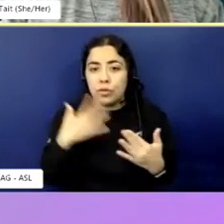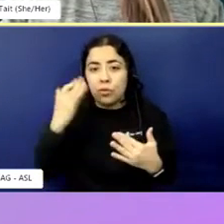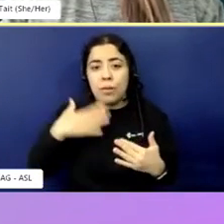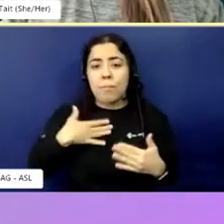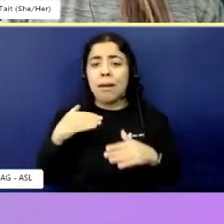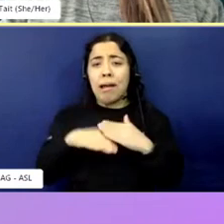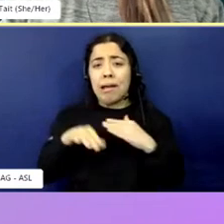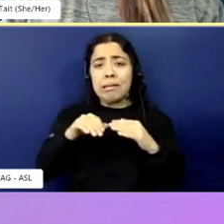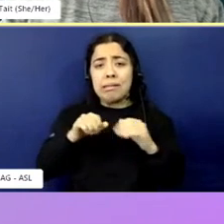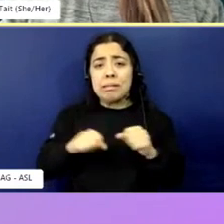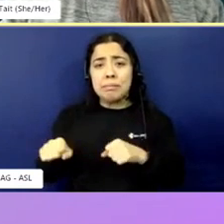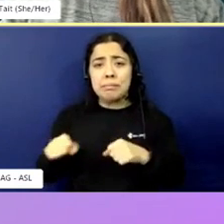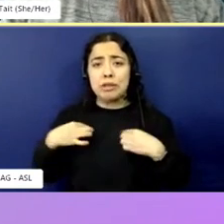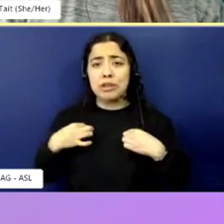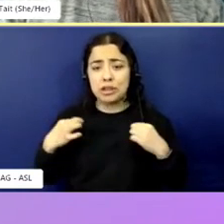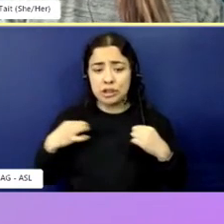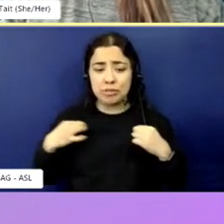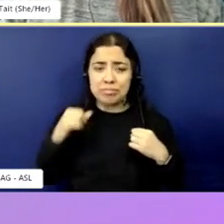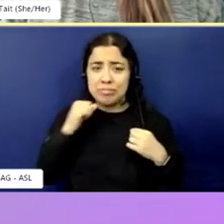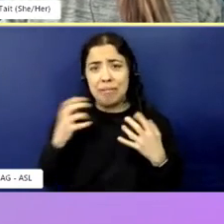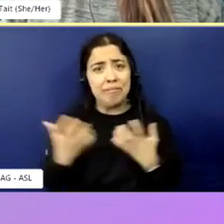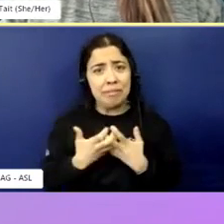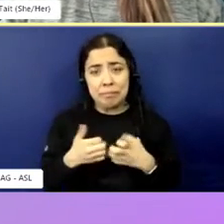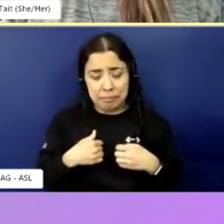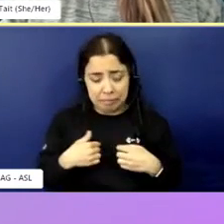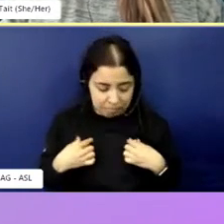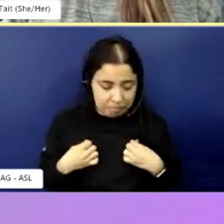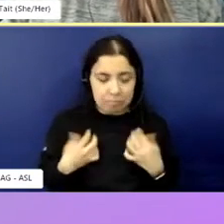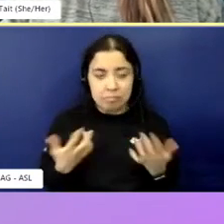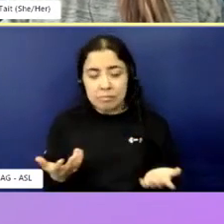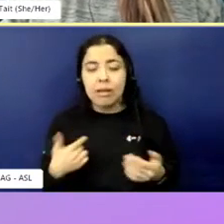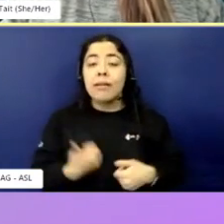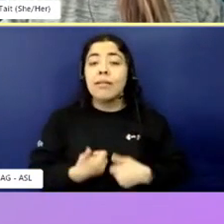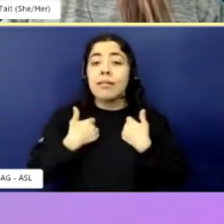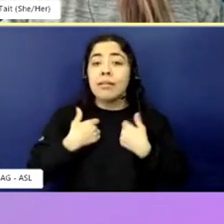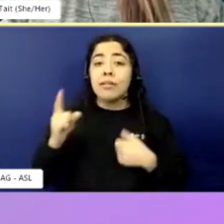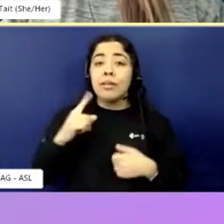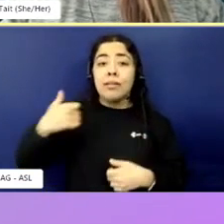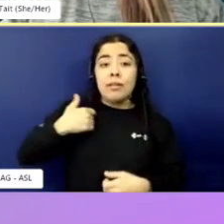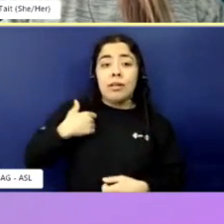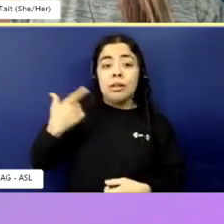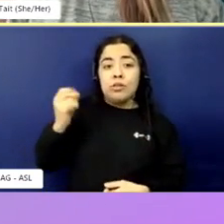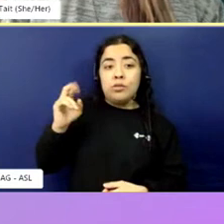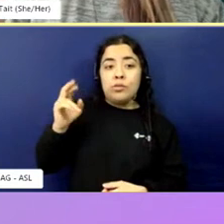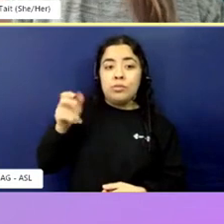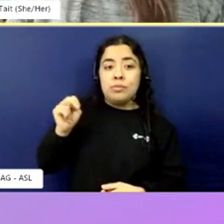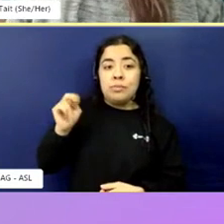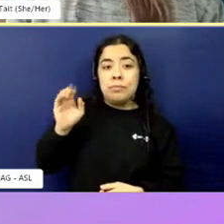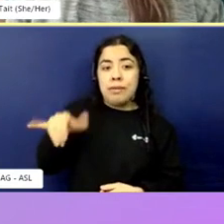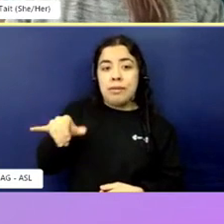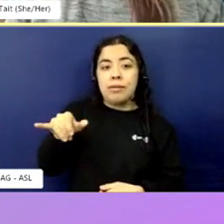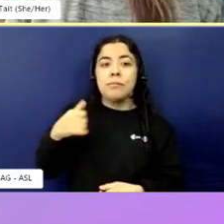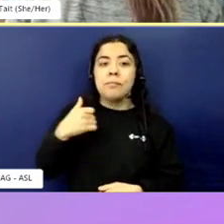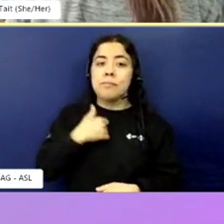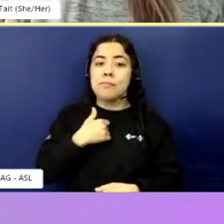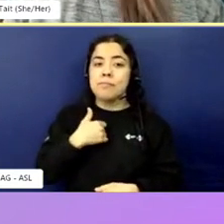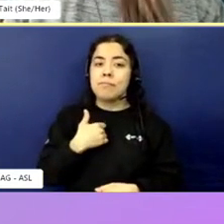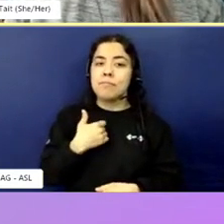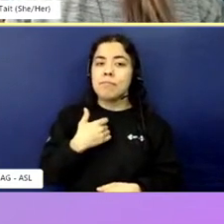I'm wearing a gray sweater today because my cool accessibility shirts don't fit currently paired I live